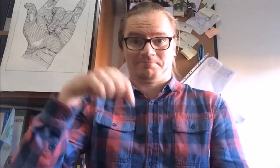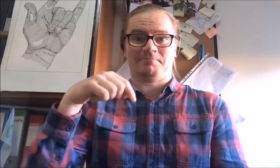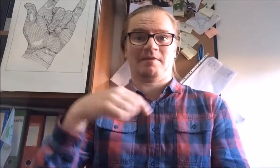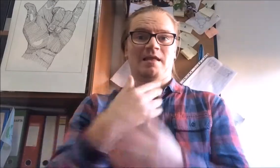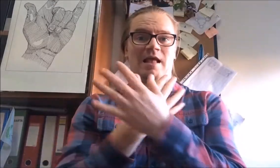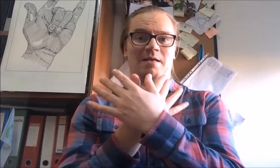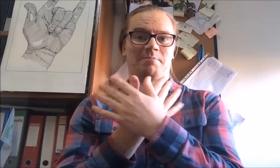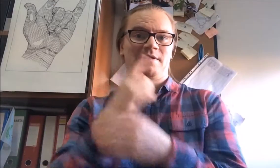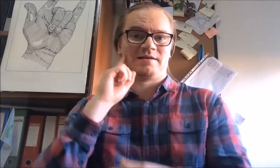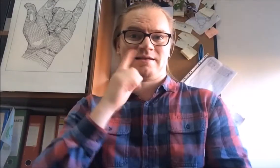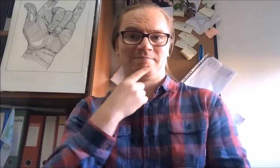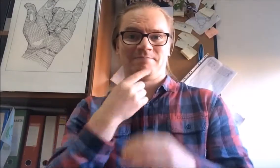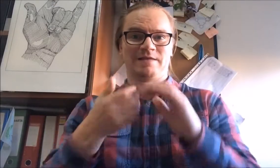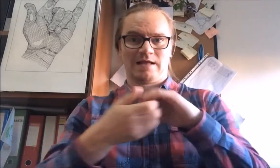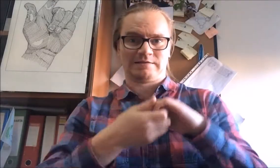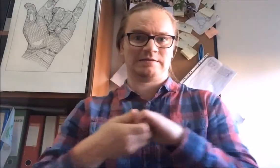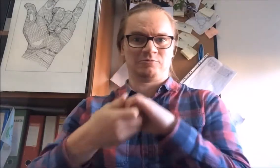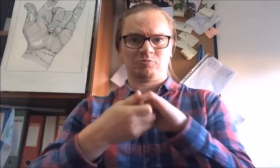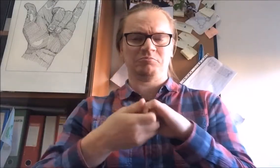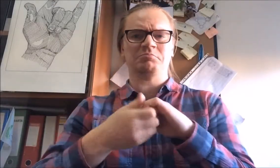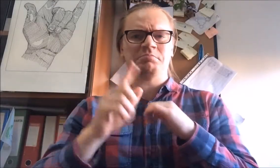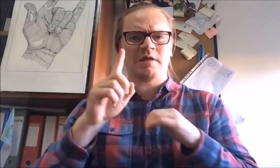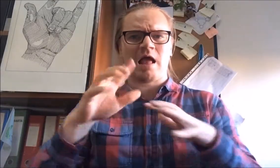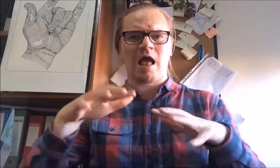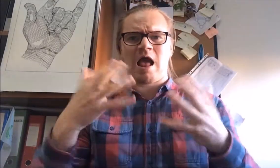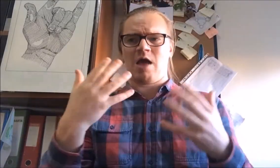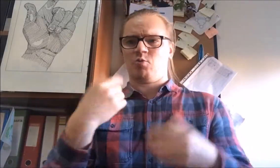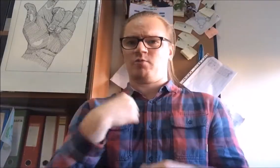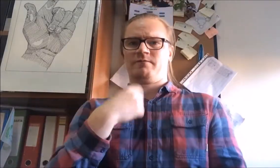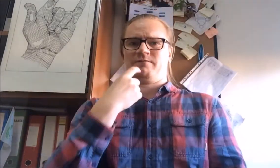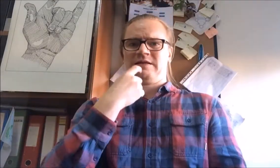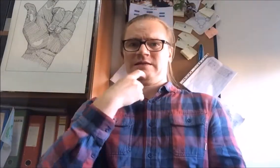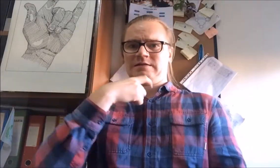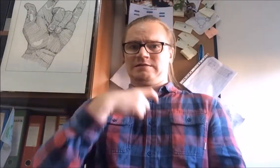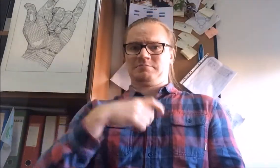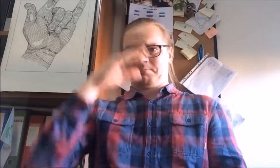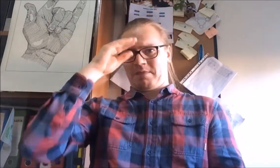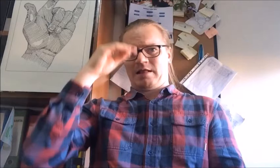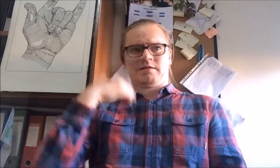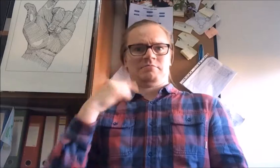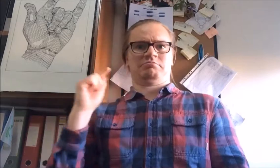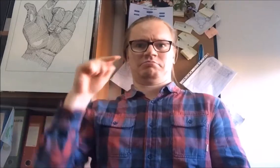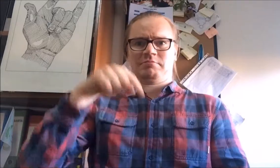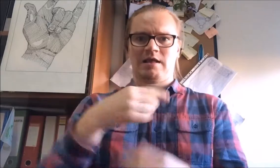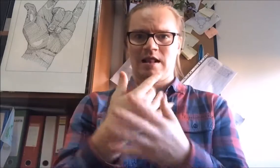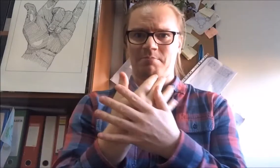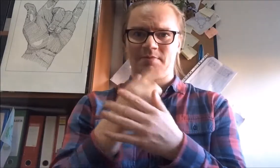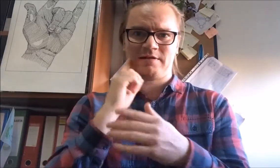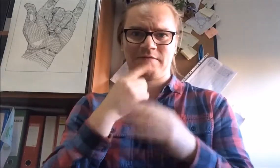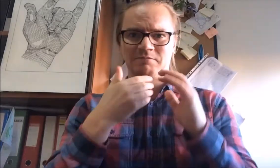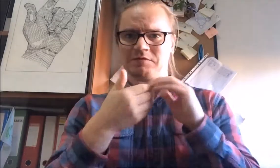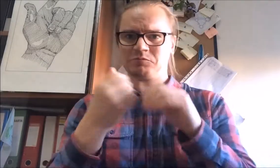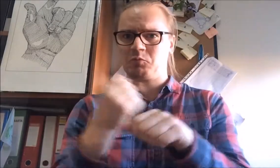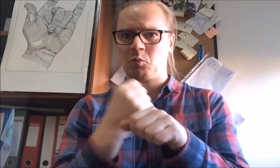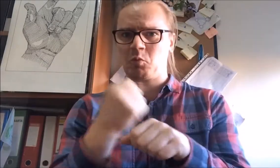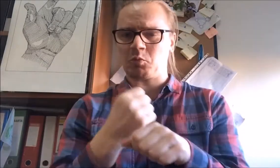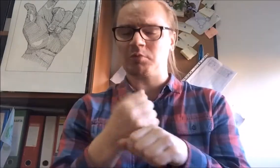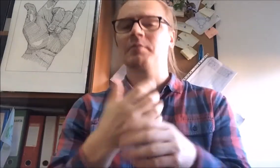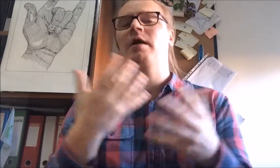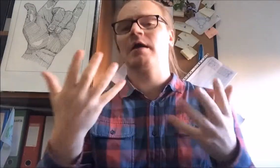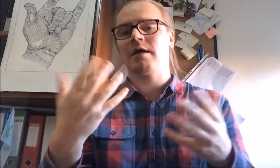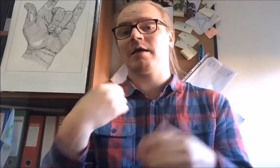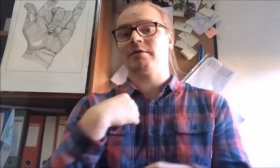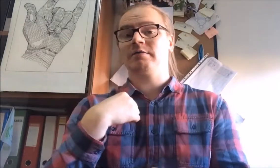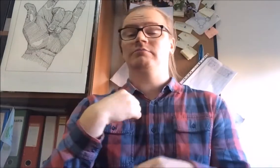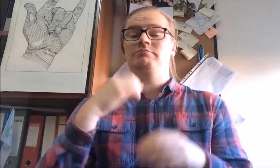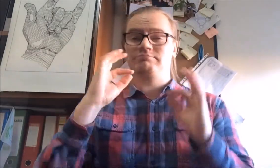This is Albanian National Association of the Deaf (ANAD). You might wonder how Finnish man ended up to Albania and working in ANAD.